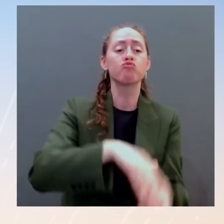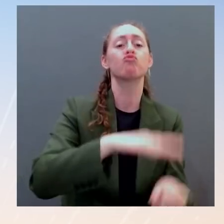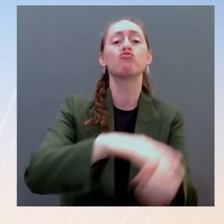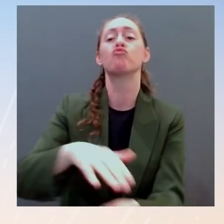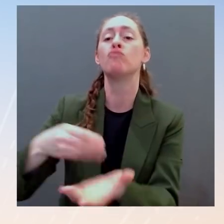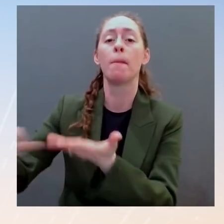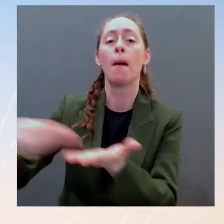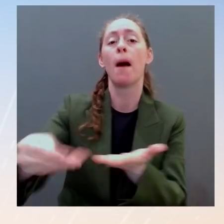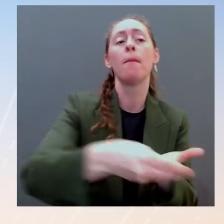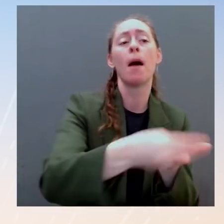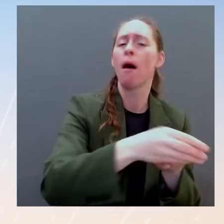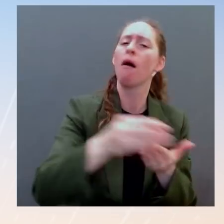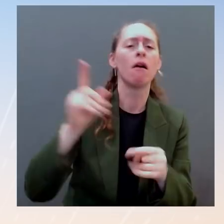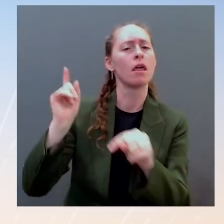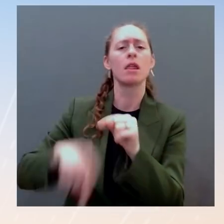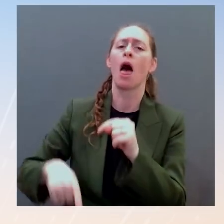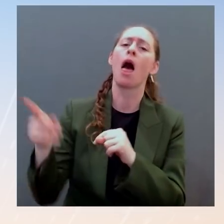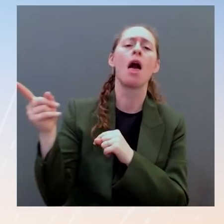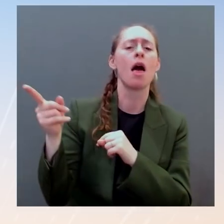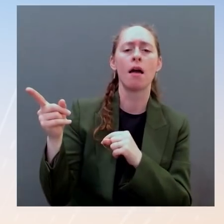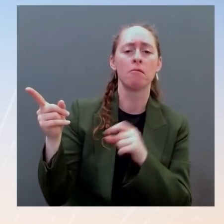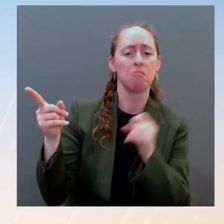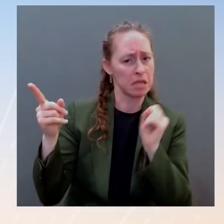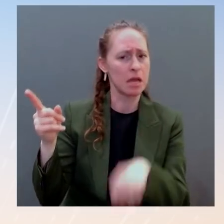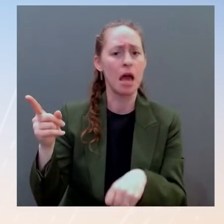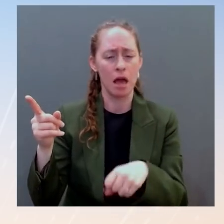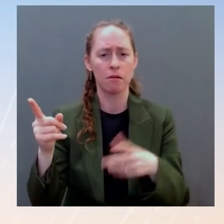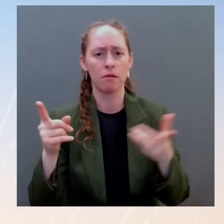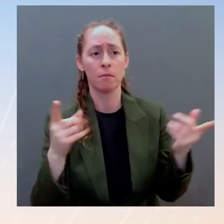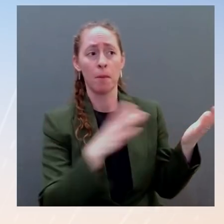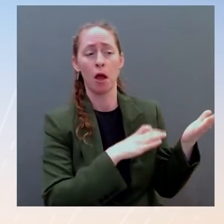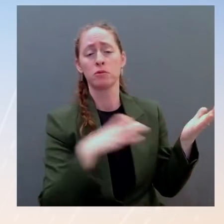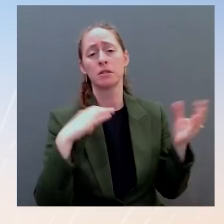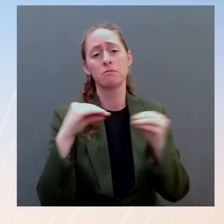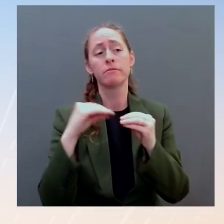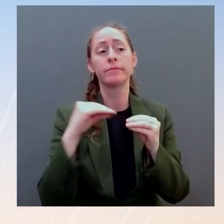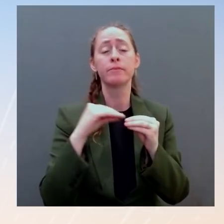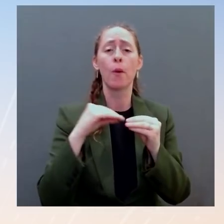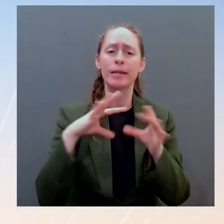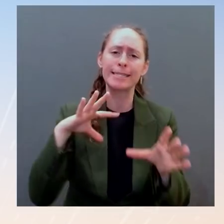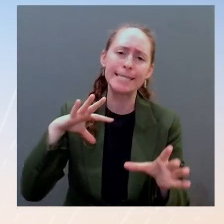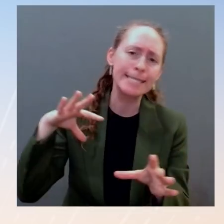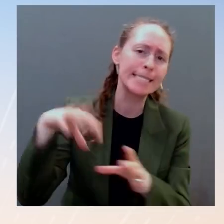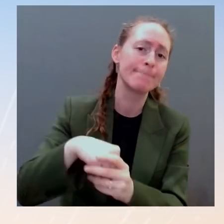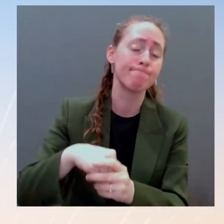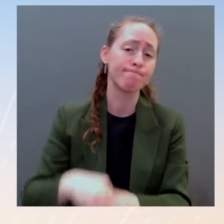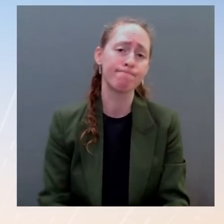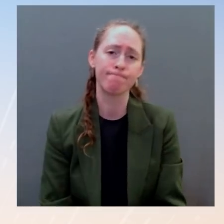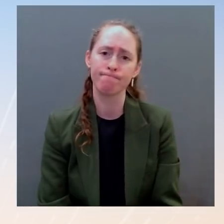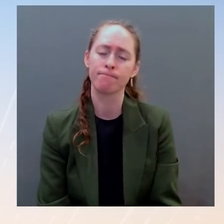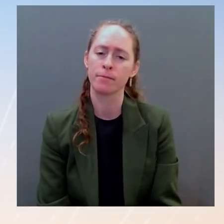The Press: Jen, on the U.S. and its allies in the Pacific: They're clearly being blindsided by China's security pact